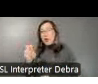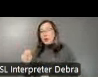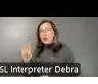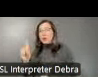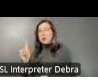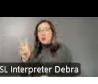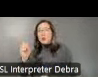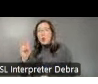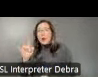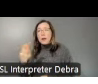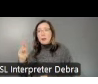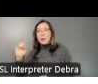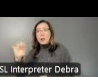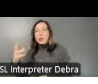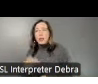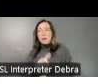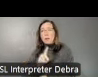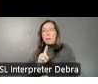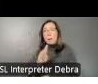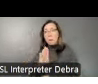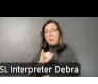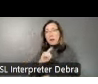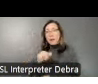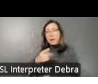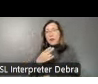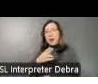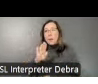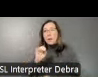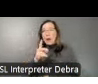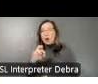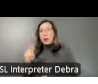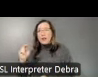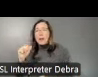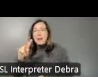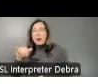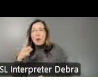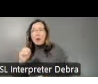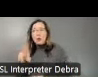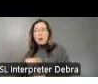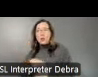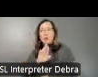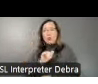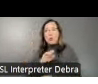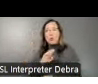Bidta Becker of Navajo Nation, Bruce Carter of Florida, Christopher Morgan of California,